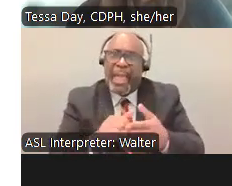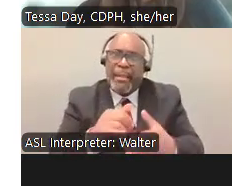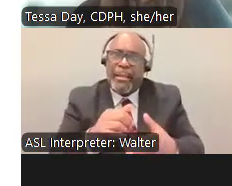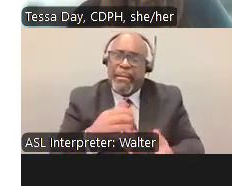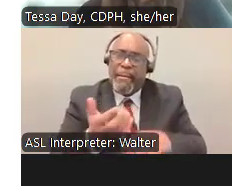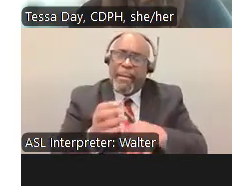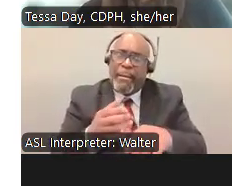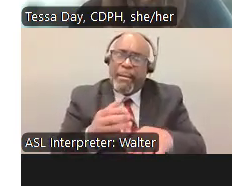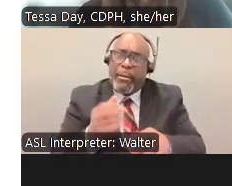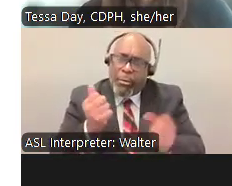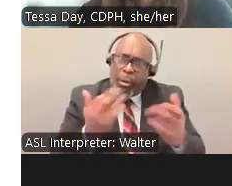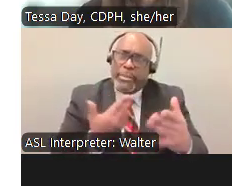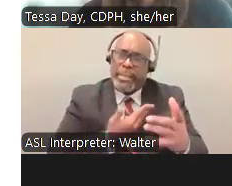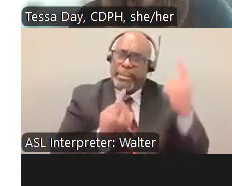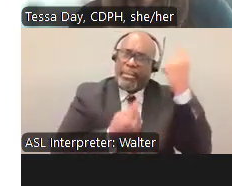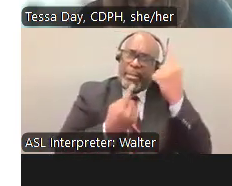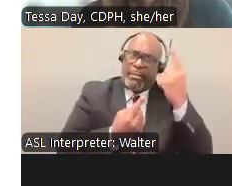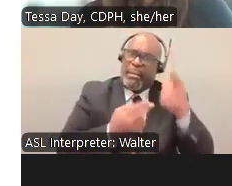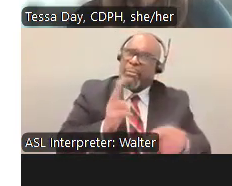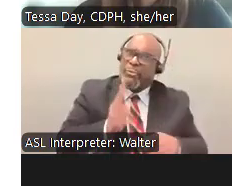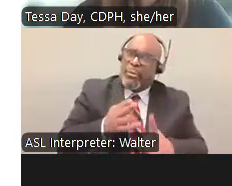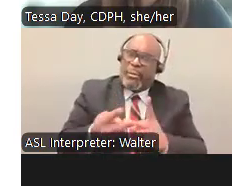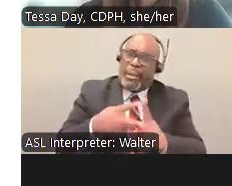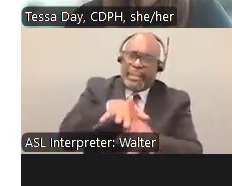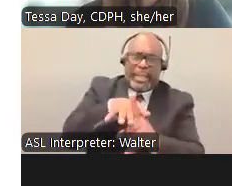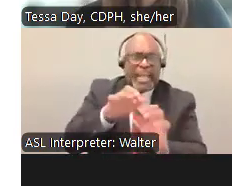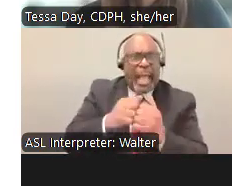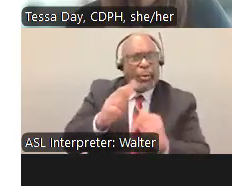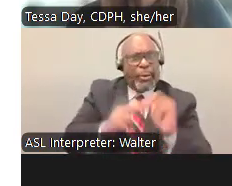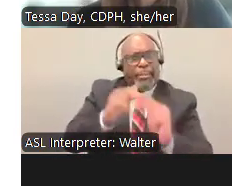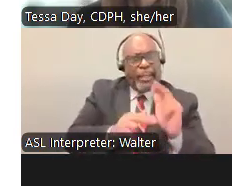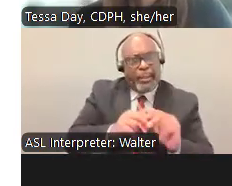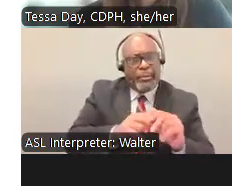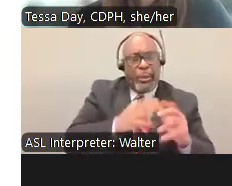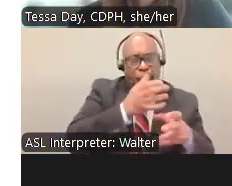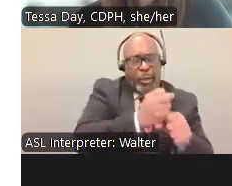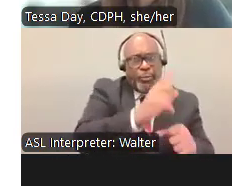13:32:43 trust, what is the historical 13:32:45 context, how can we build trust 13:32:46 where it needs to be bolstered, 13:32:49 and what are the unique